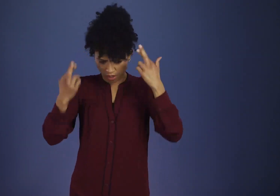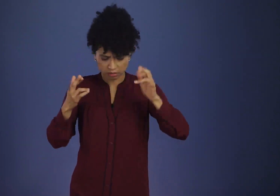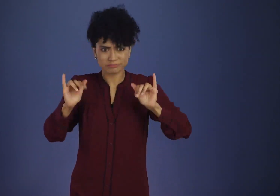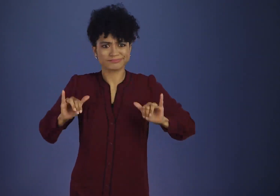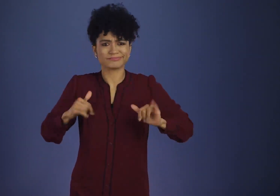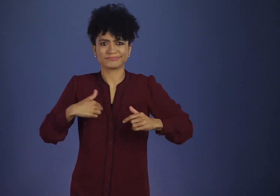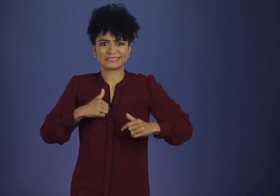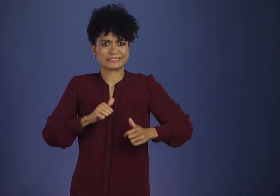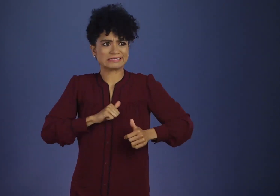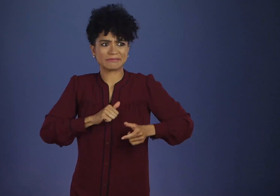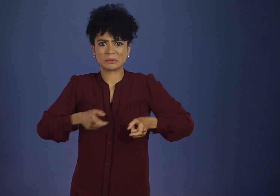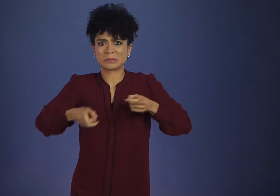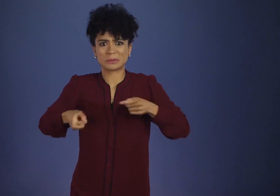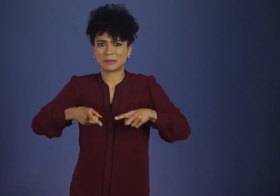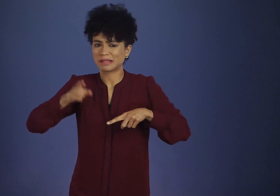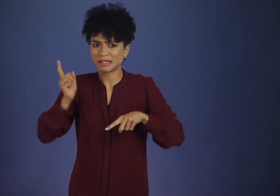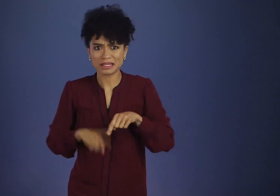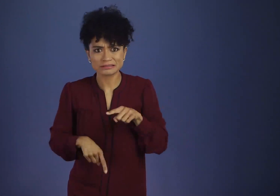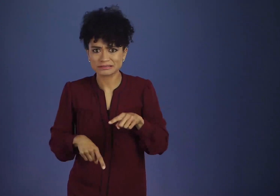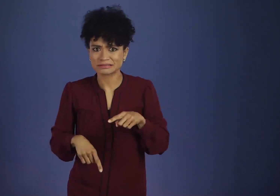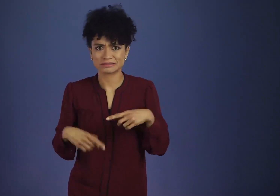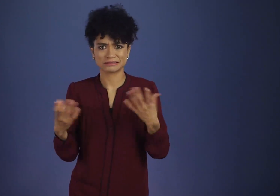that our drinking even then was no mere habit,